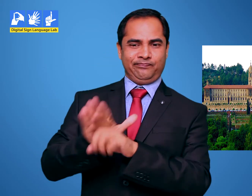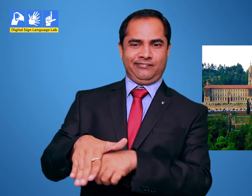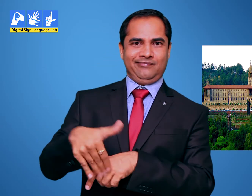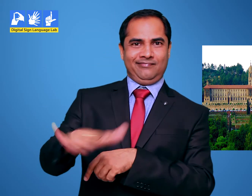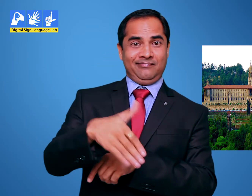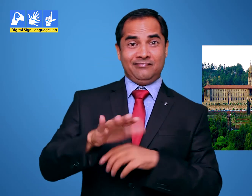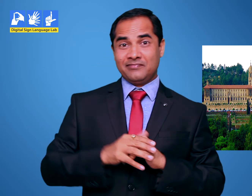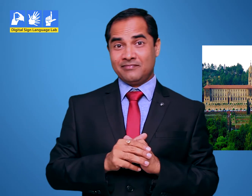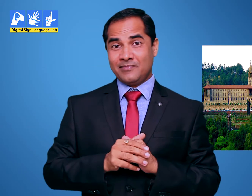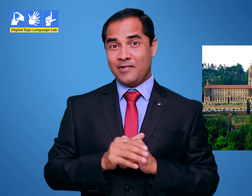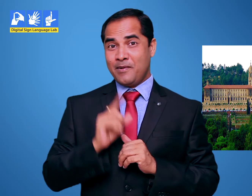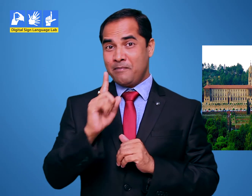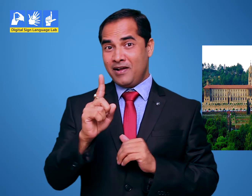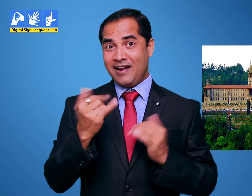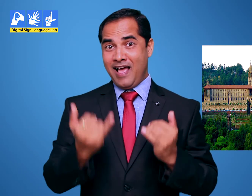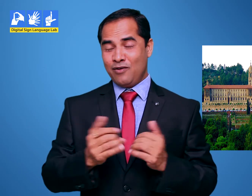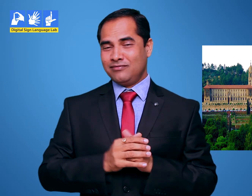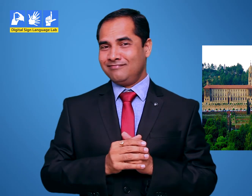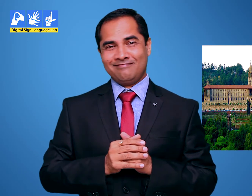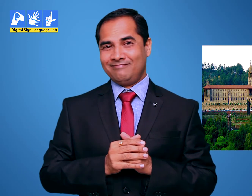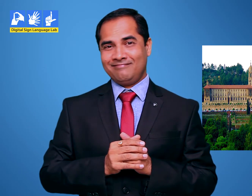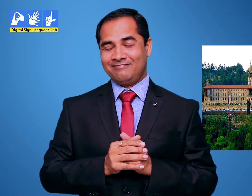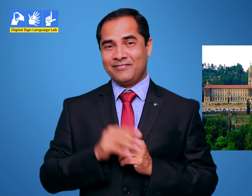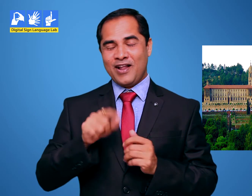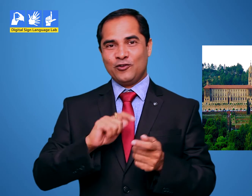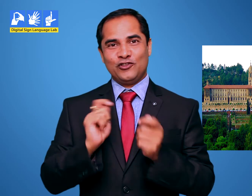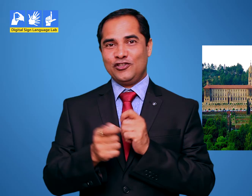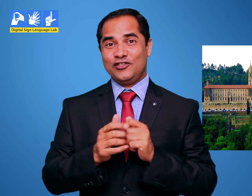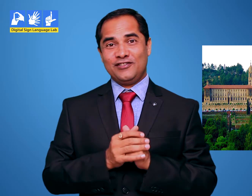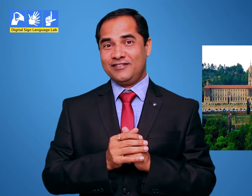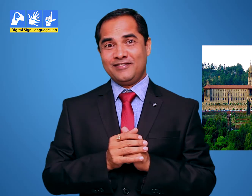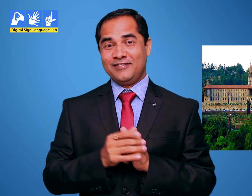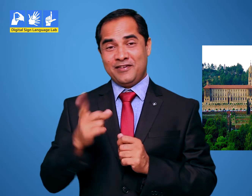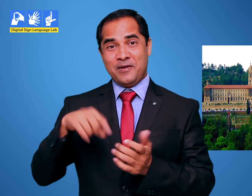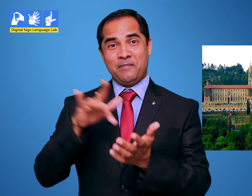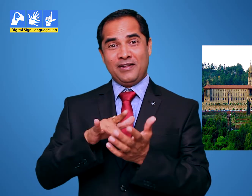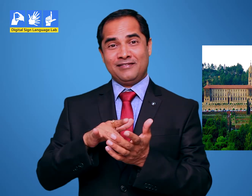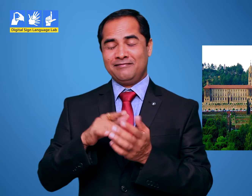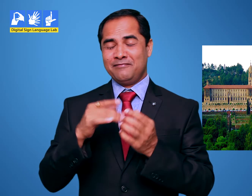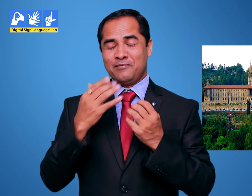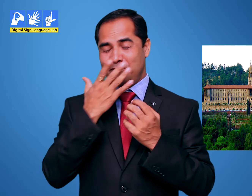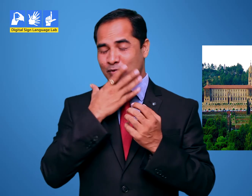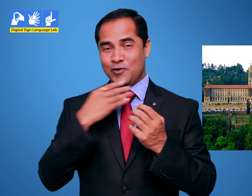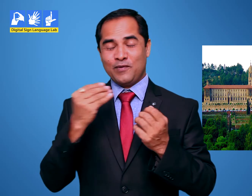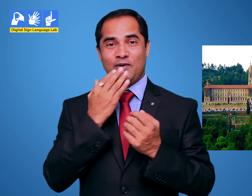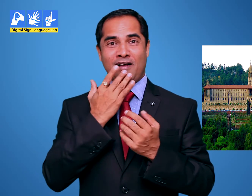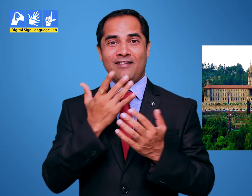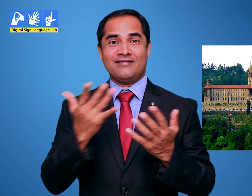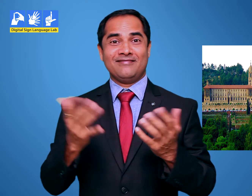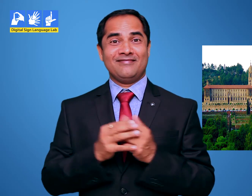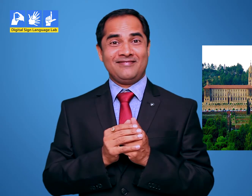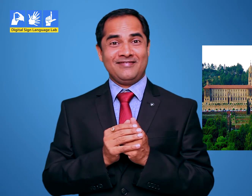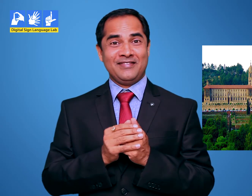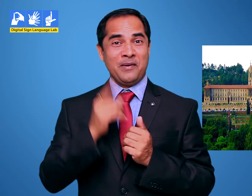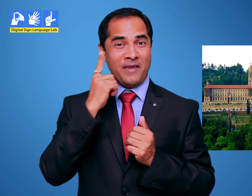No black was ever allowed nearby, but now all that was to change. Now, it was a